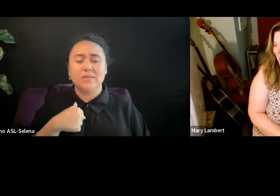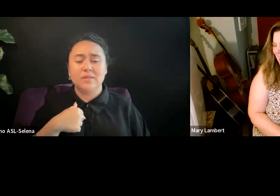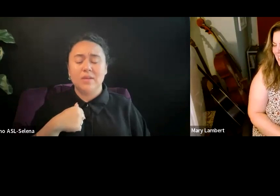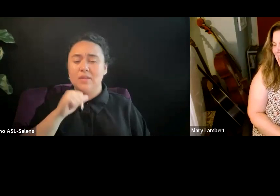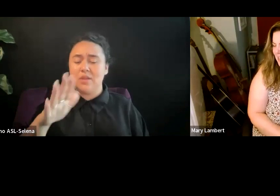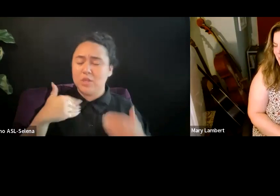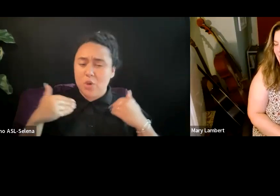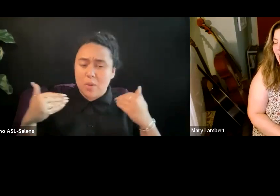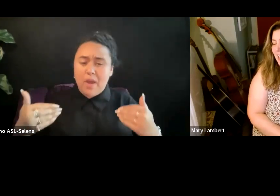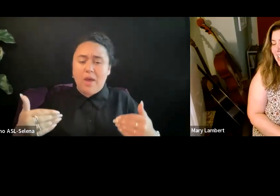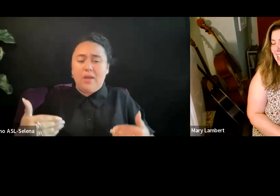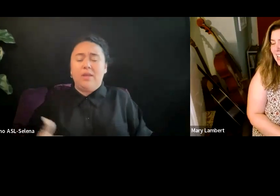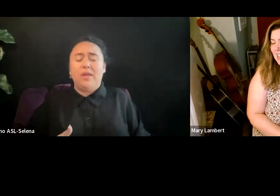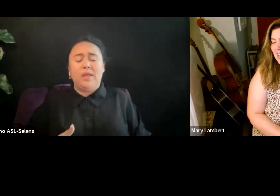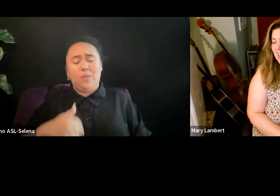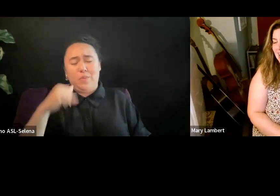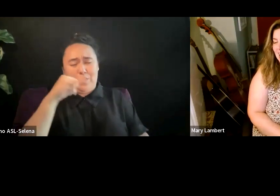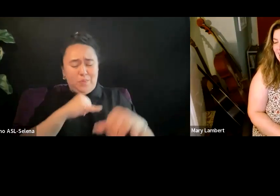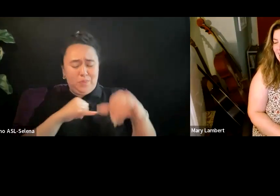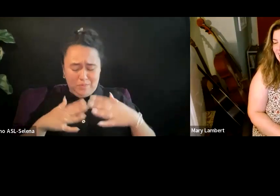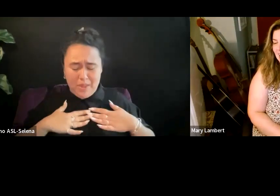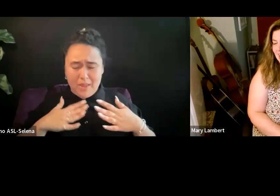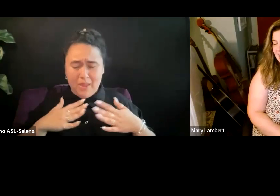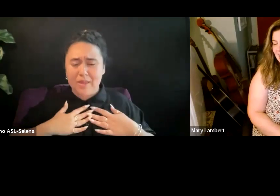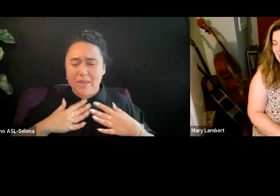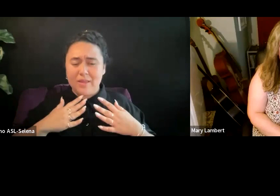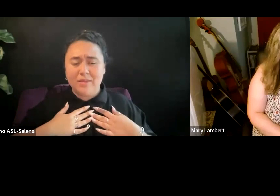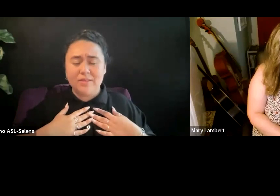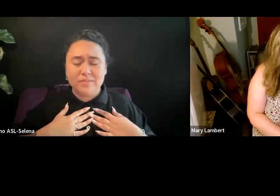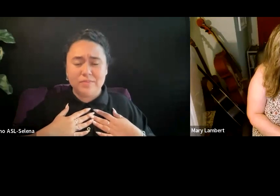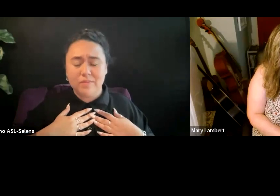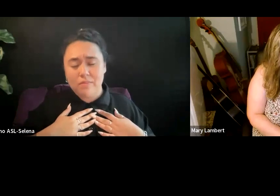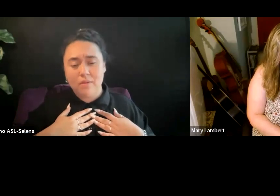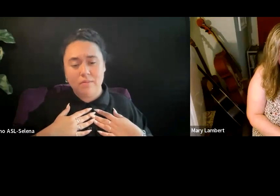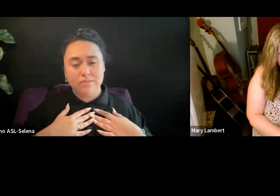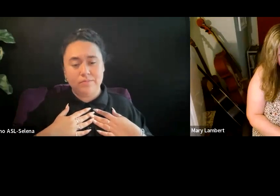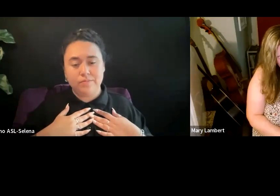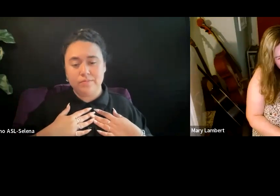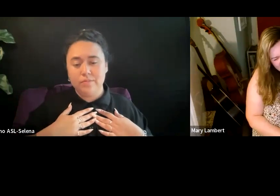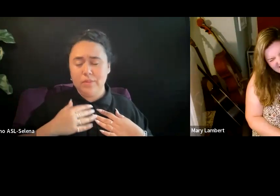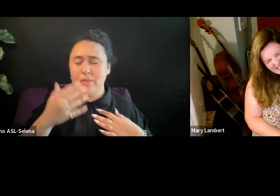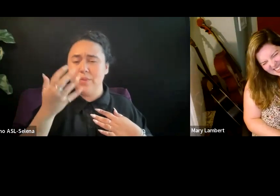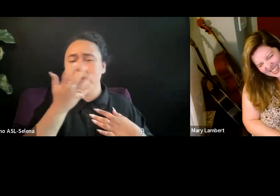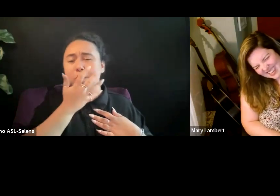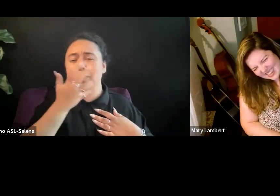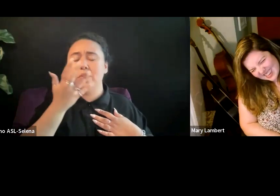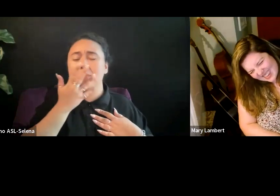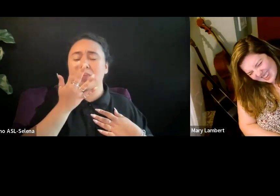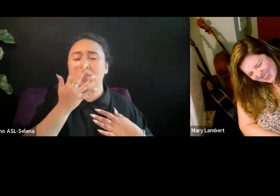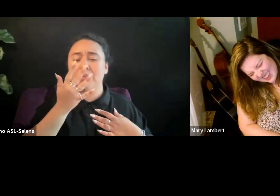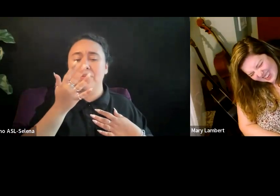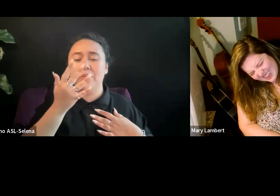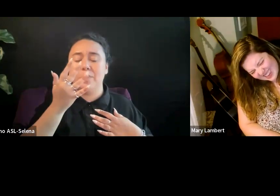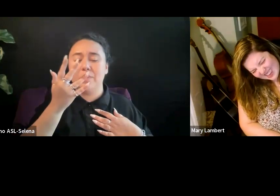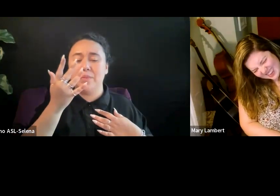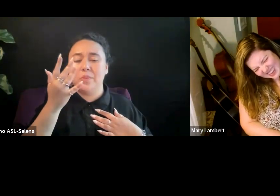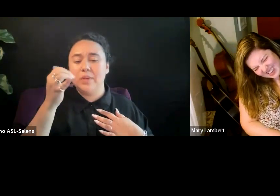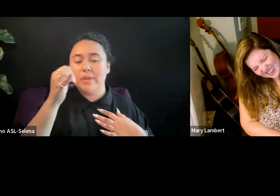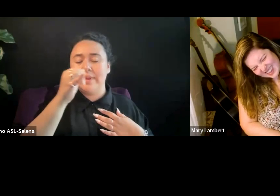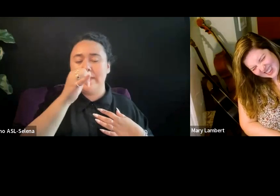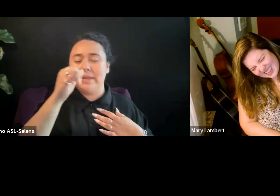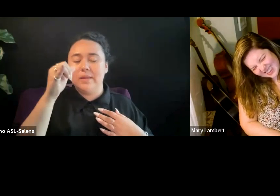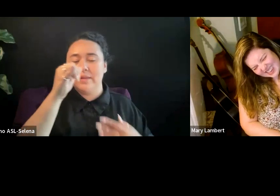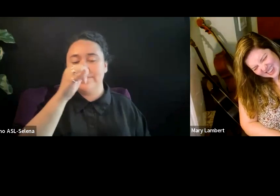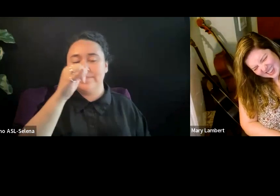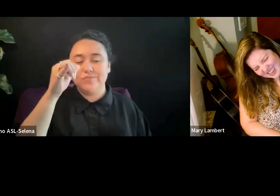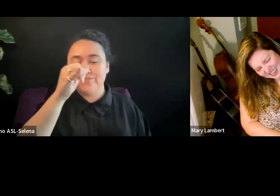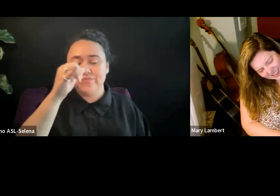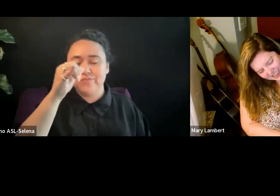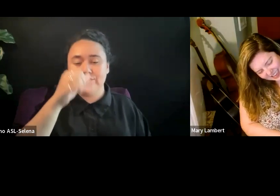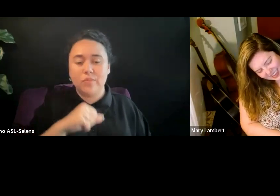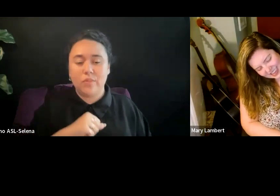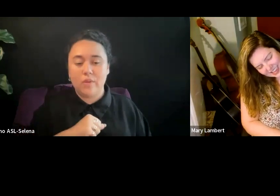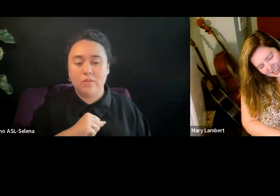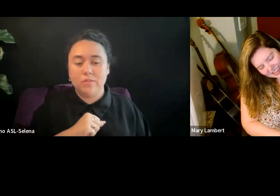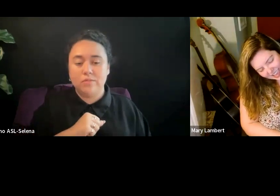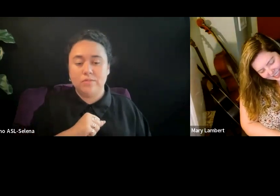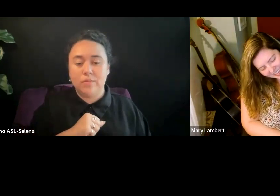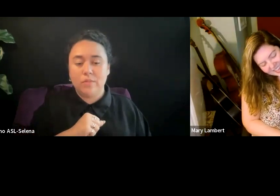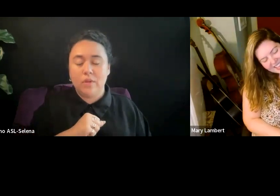It's magic body. It.